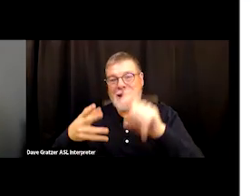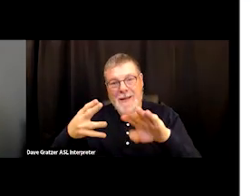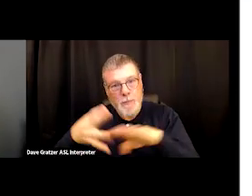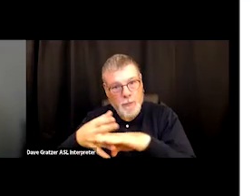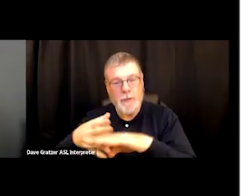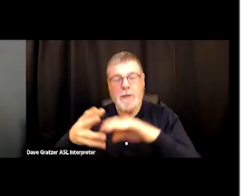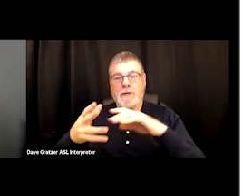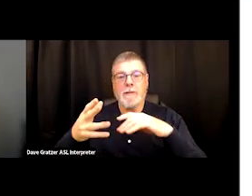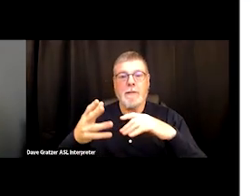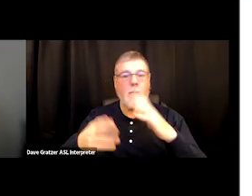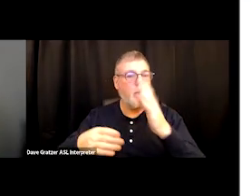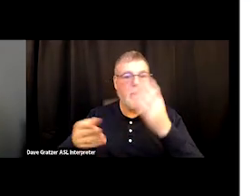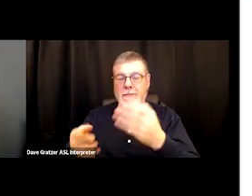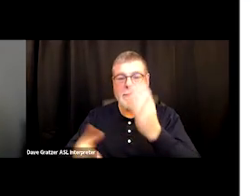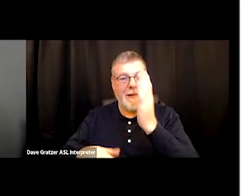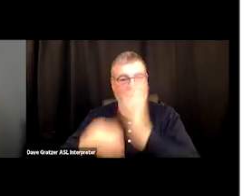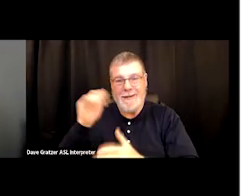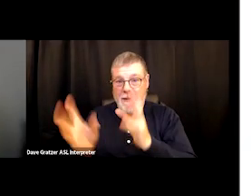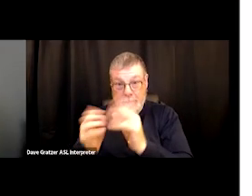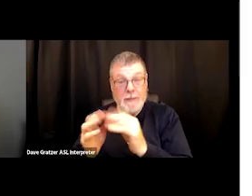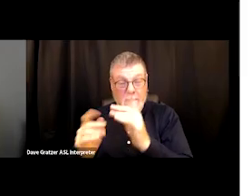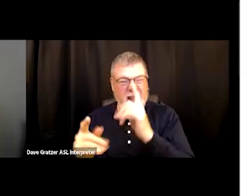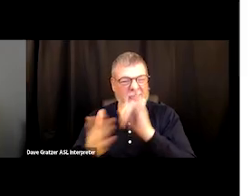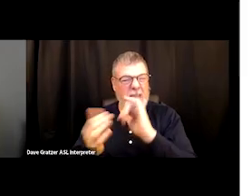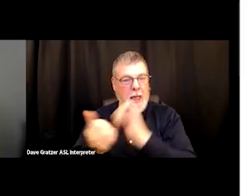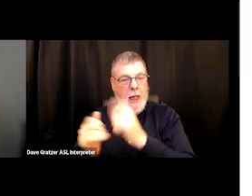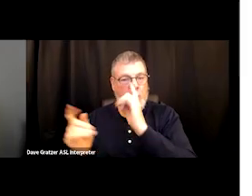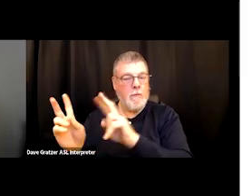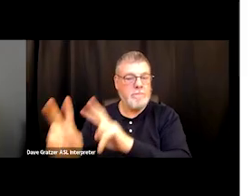and that would potentially translate to the way he functioned in a workplace setting.